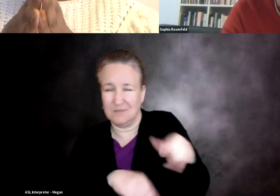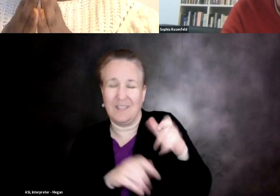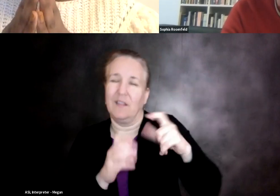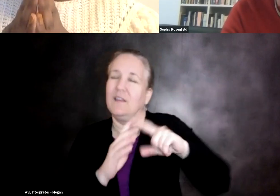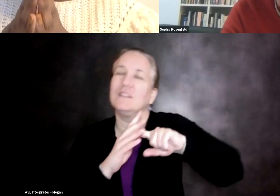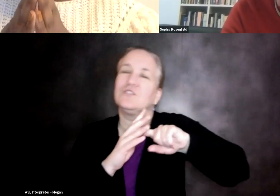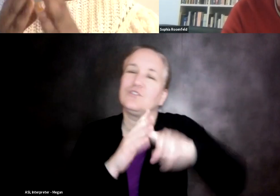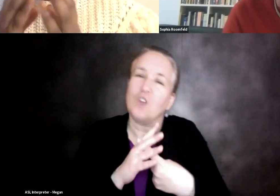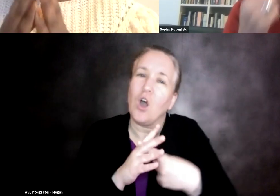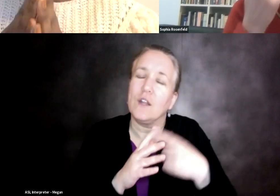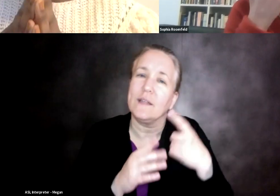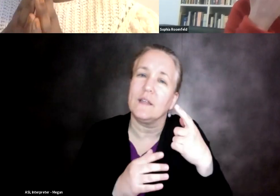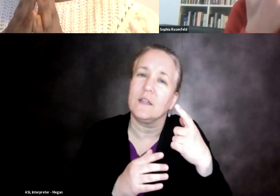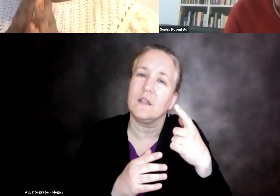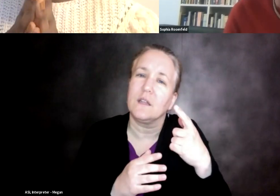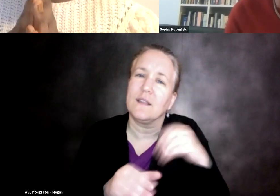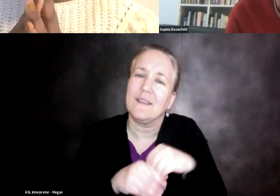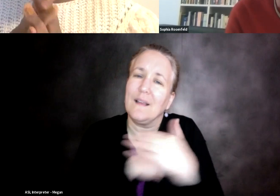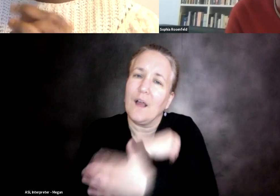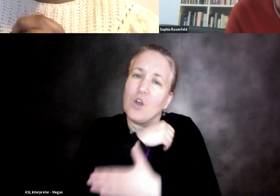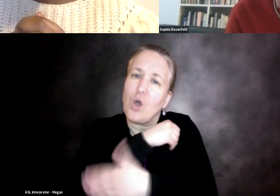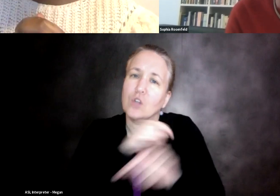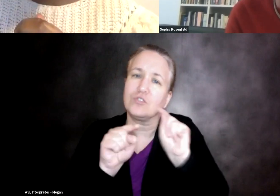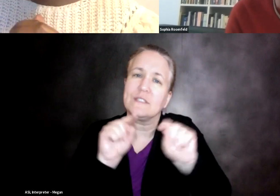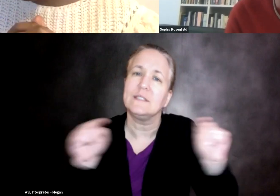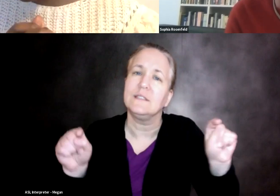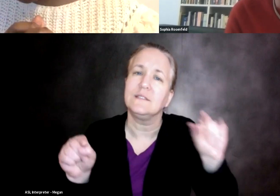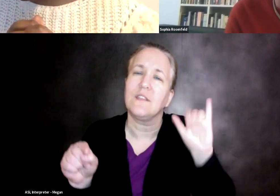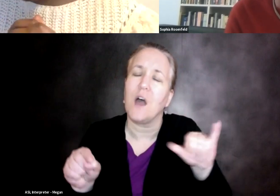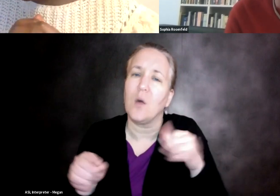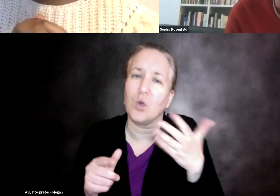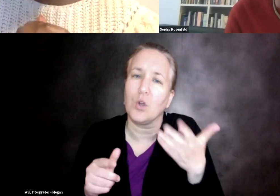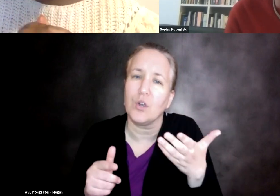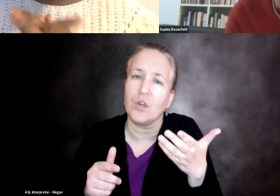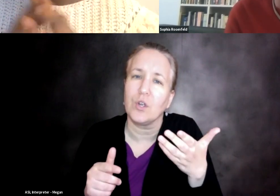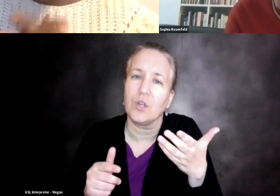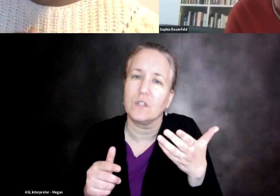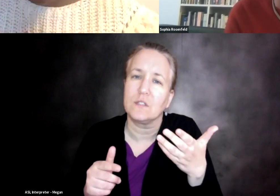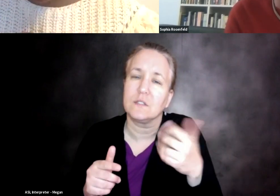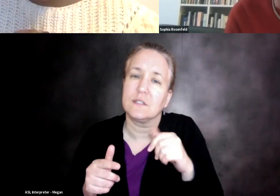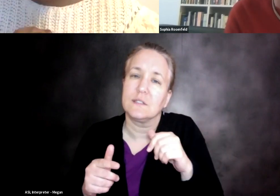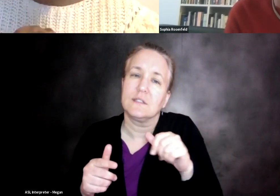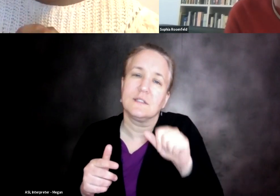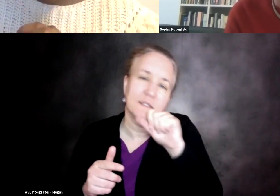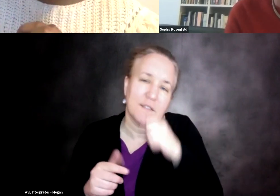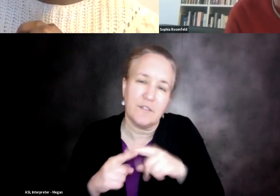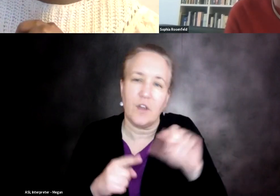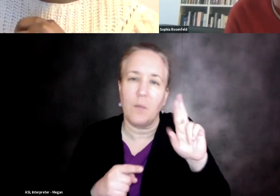started in countries that suffered from austerity measures, that had